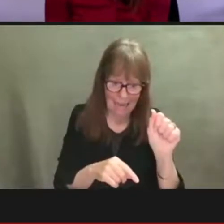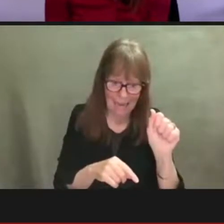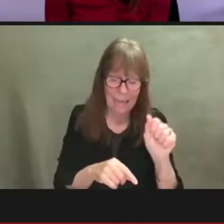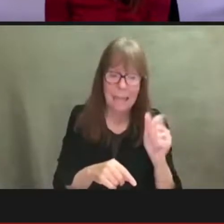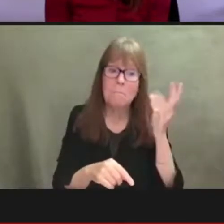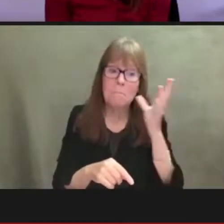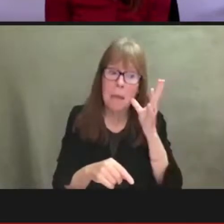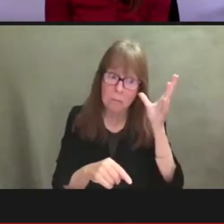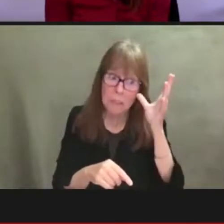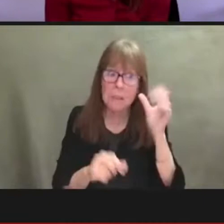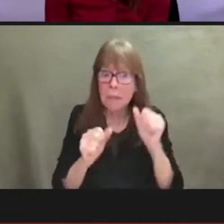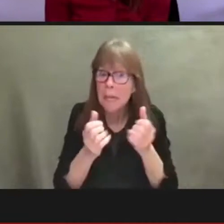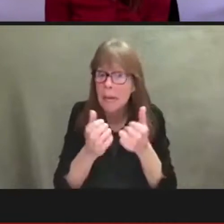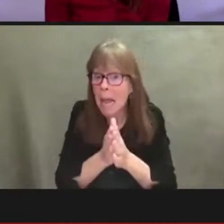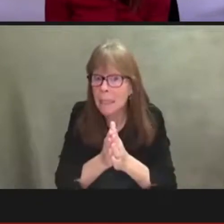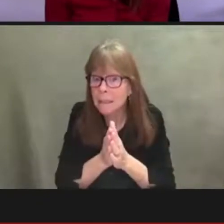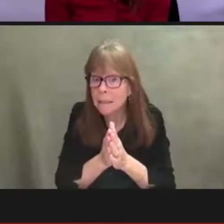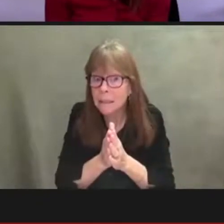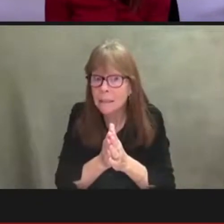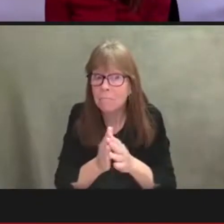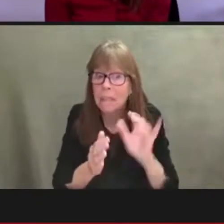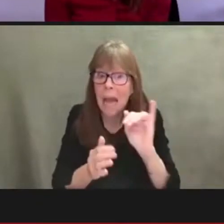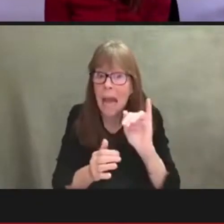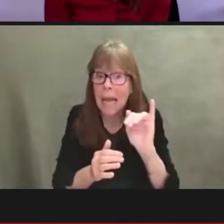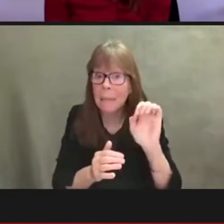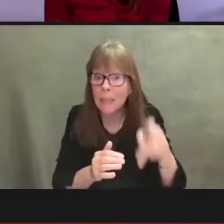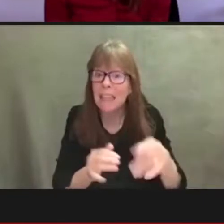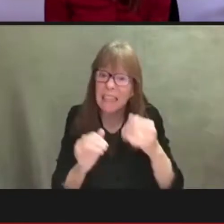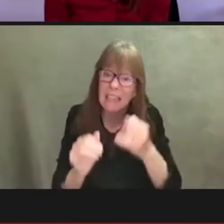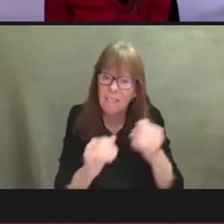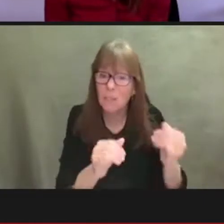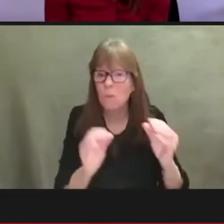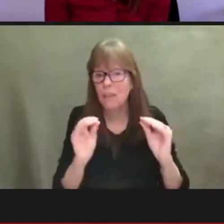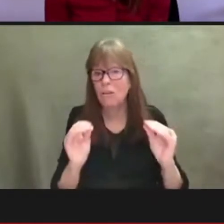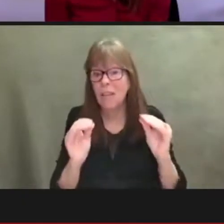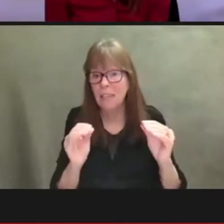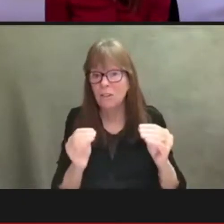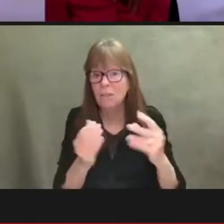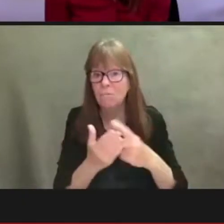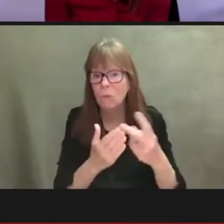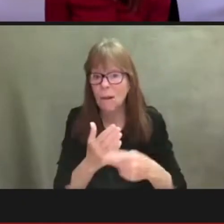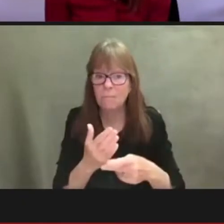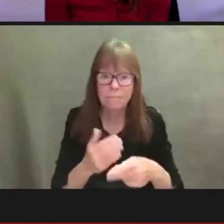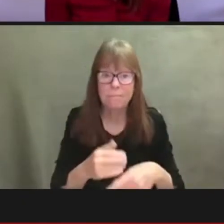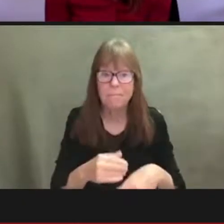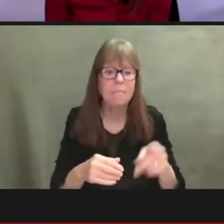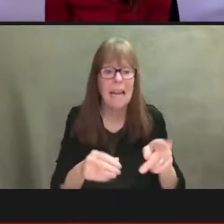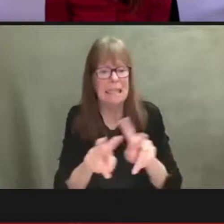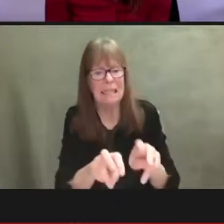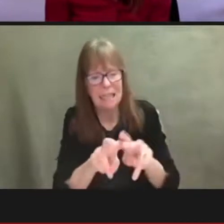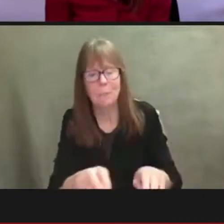can ask for an IEP, an individualized education program. An assessment, et cetera, at the school.